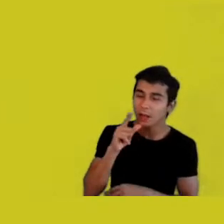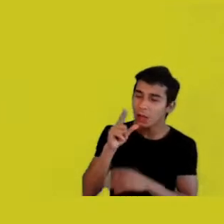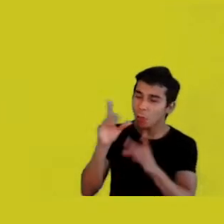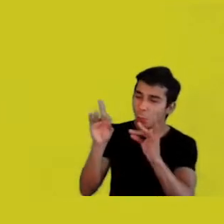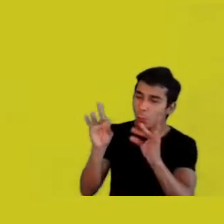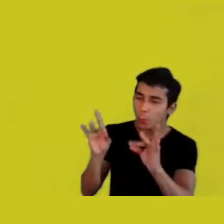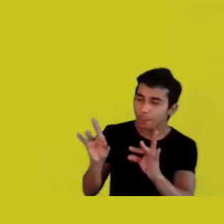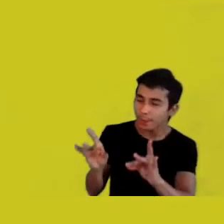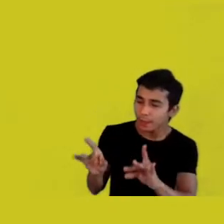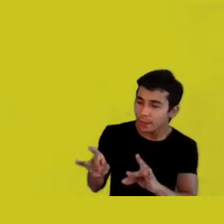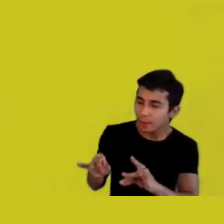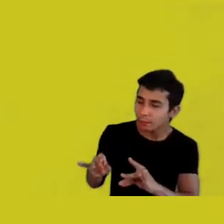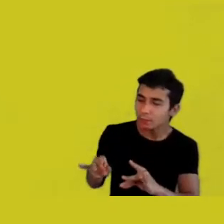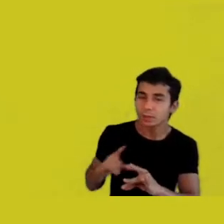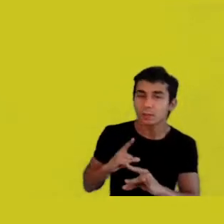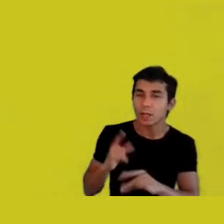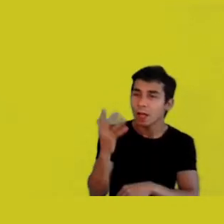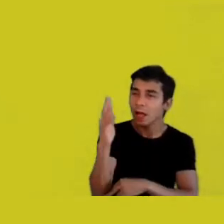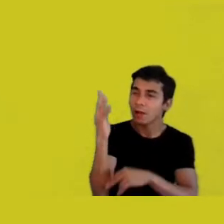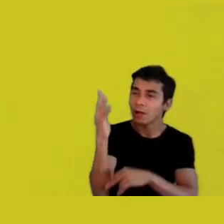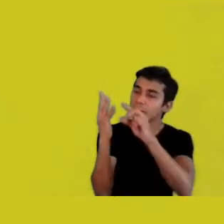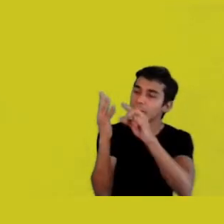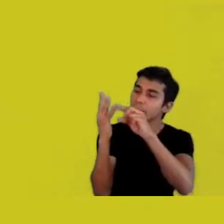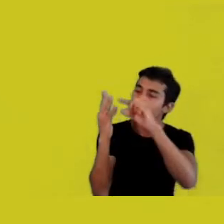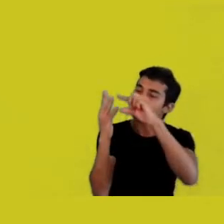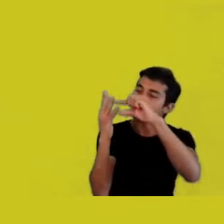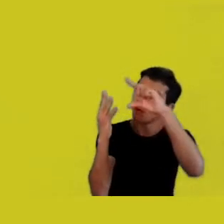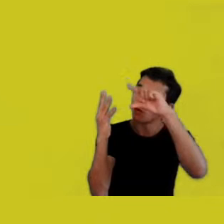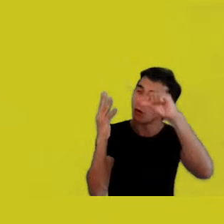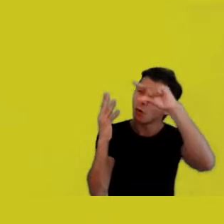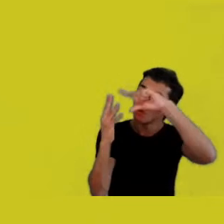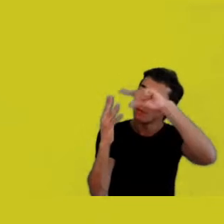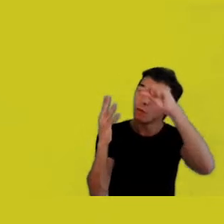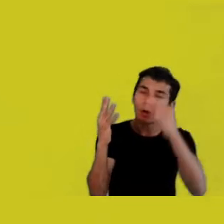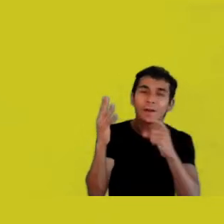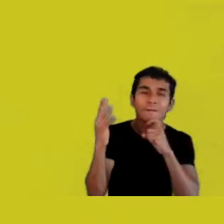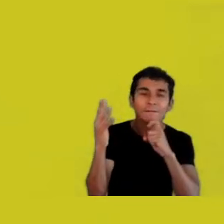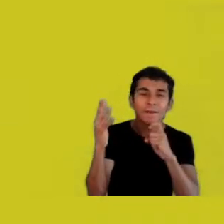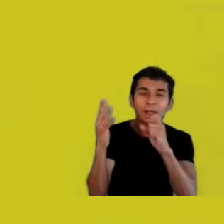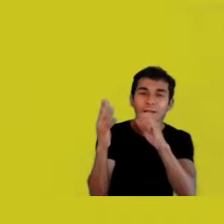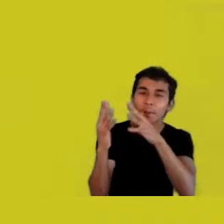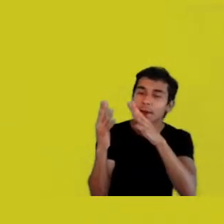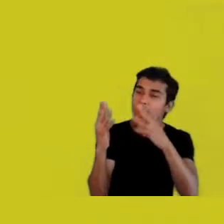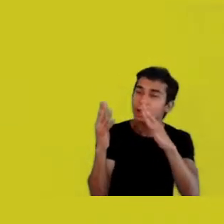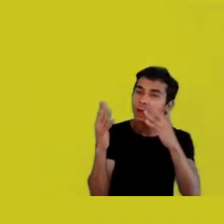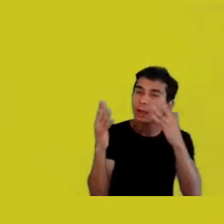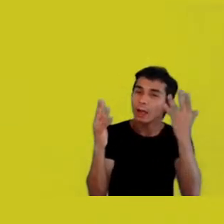The leaves of its trees are green and bright, and its branches are laden with fruit.